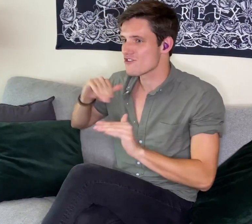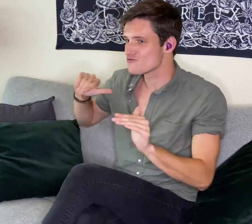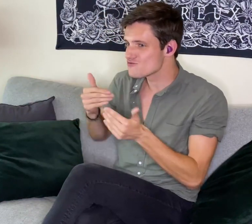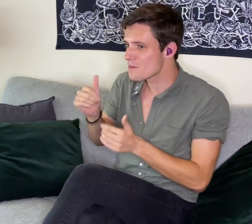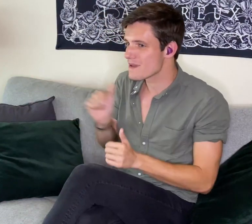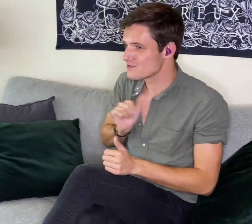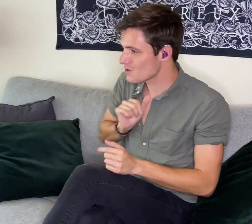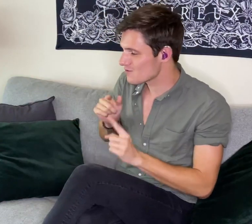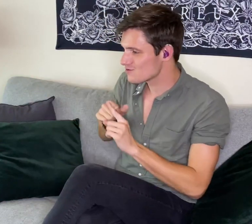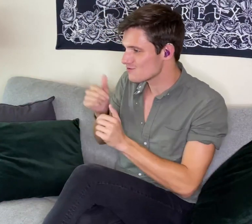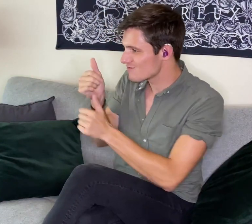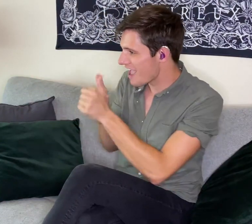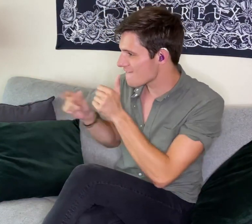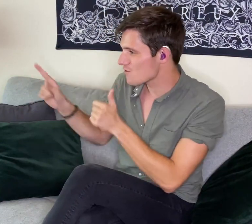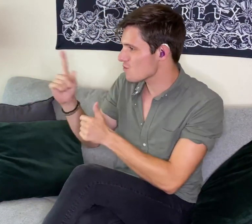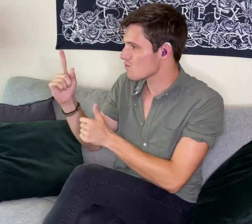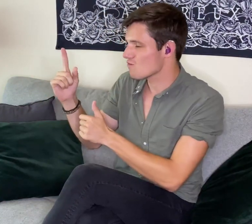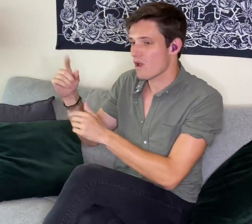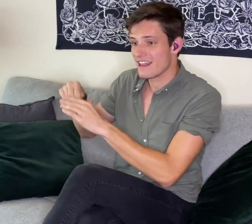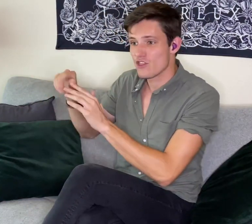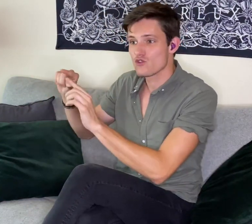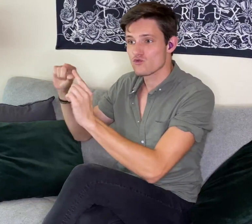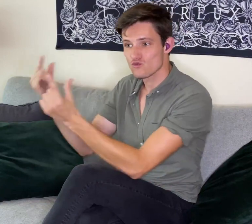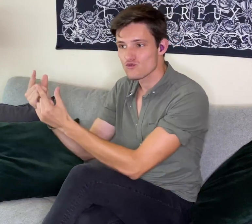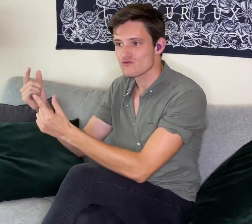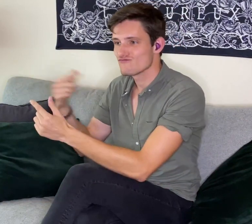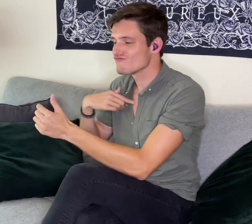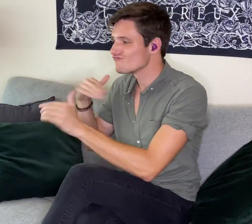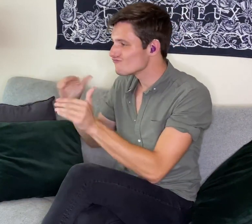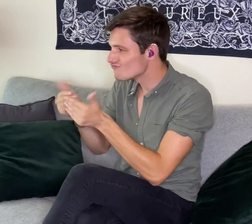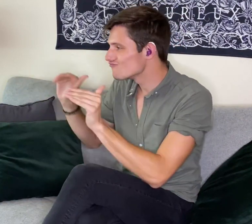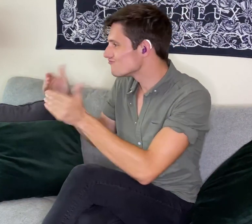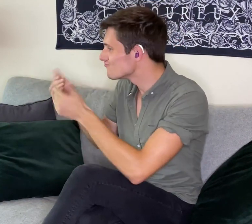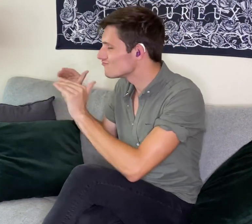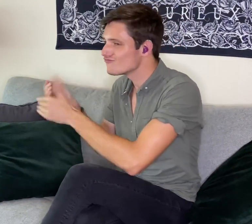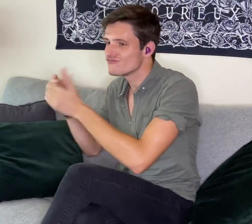I introduced myself to him and his group, got to know